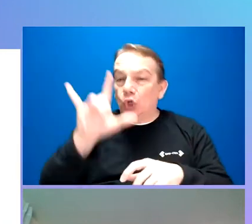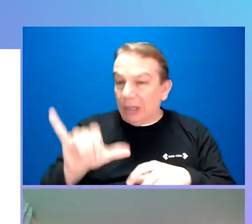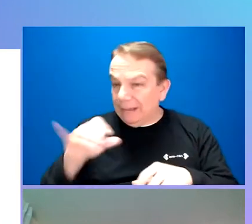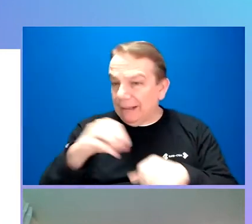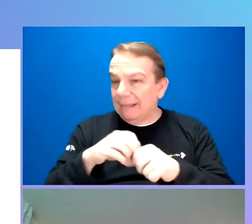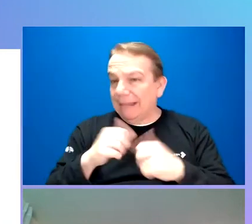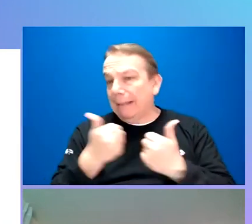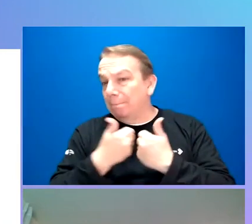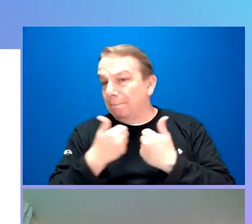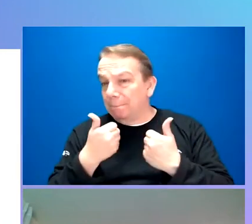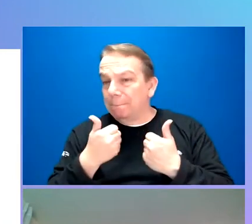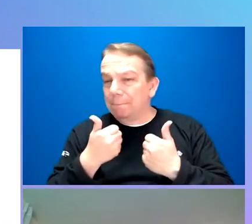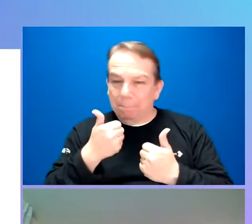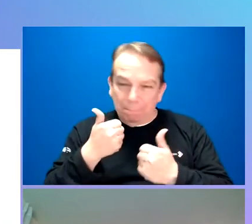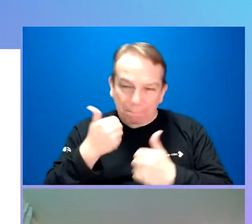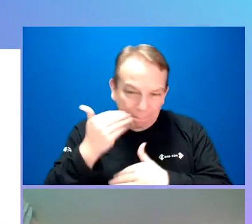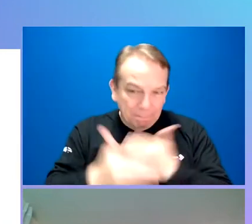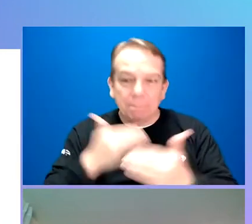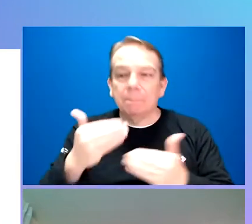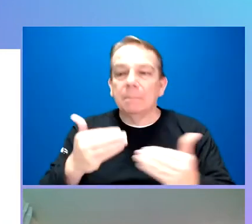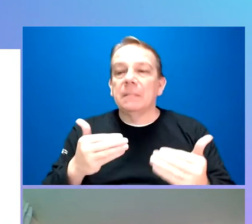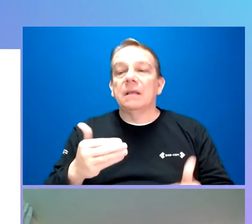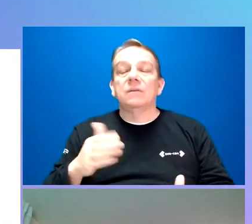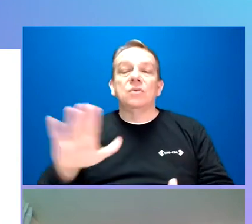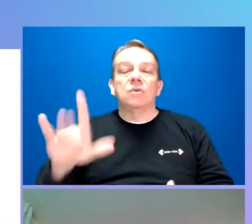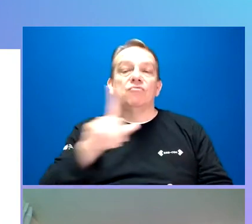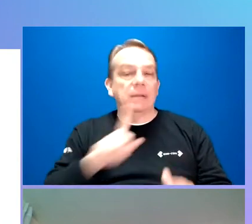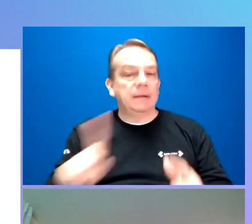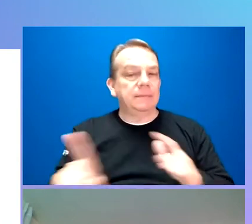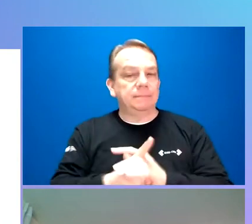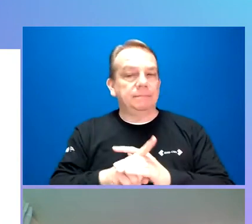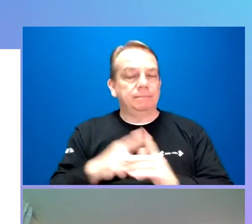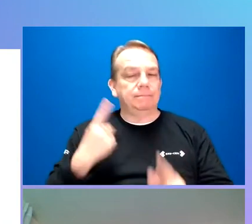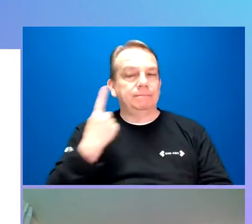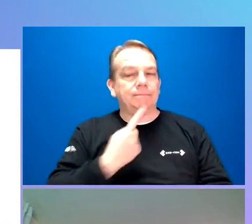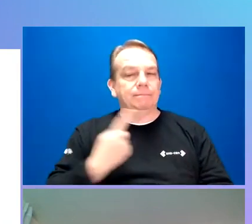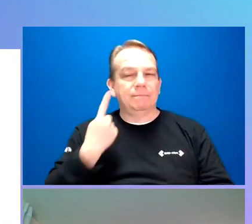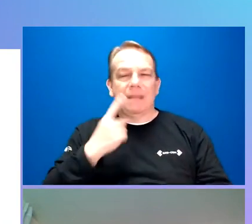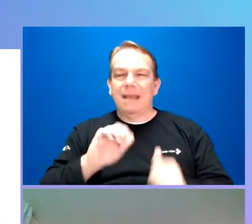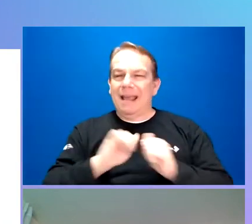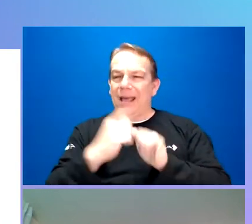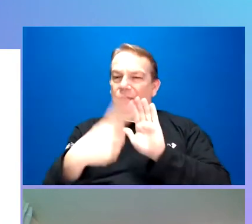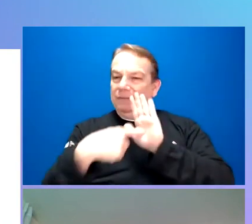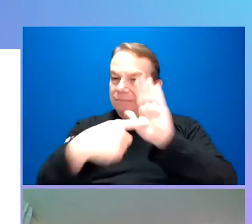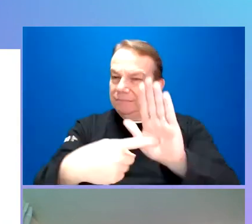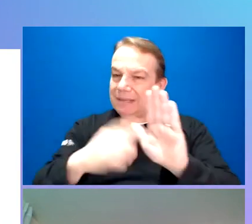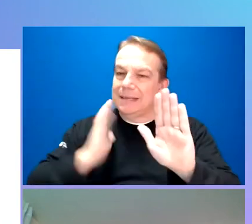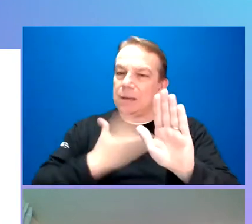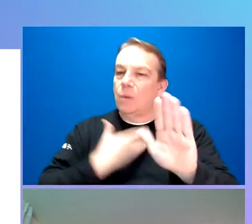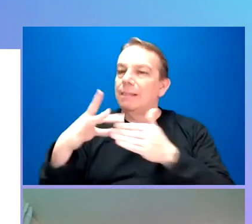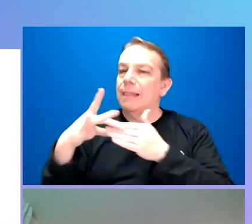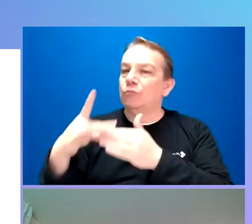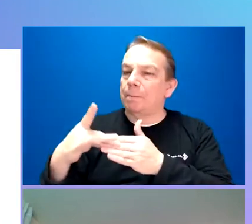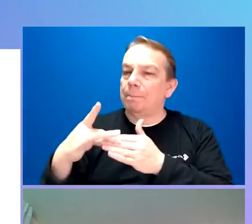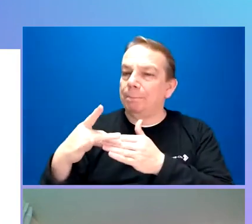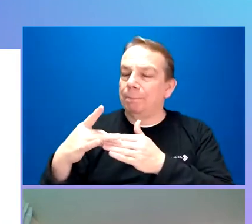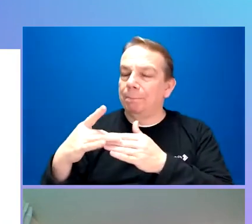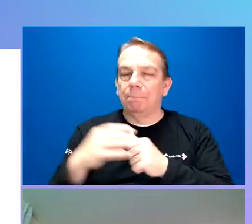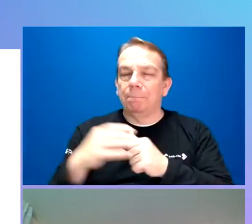bear. So then the question for us was how do we showcase it to our leadership, but also but